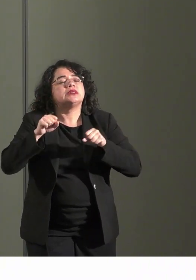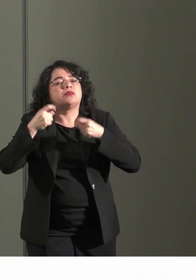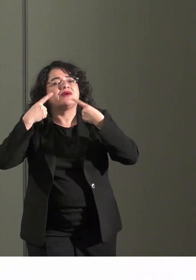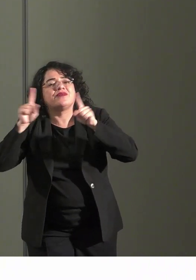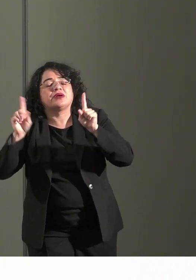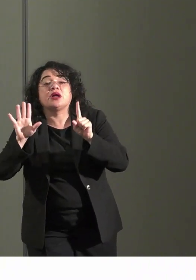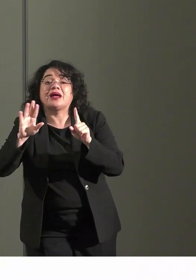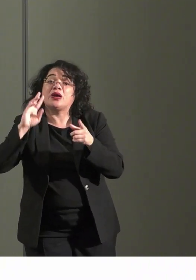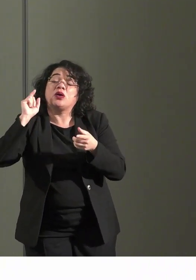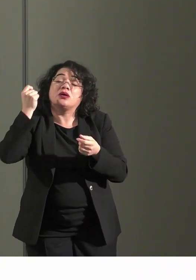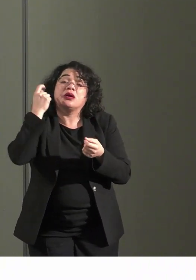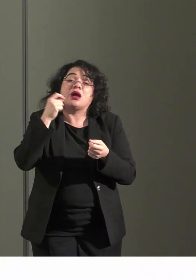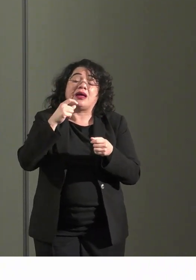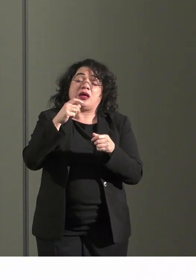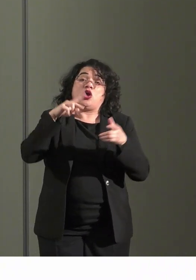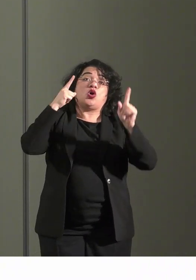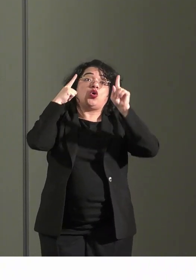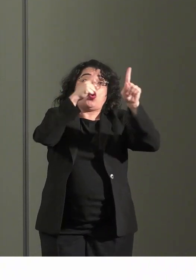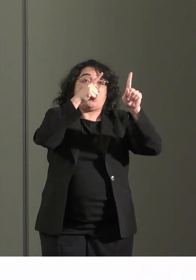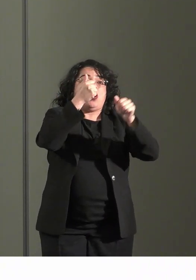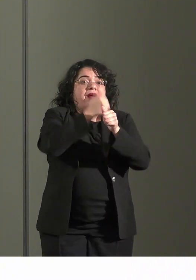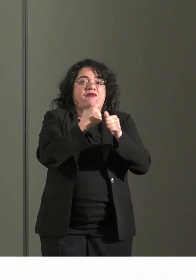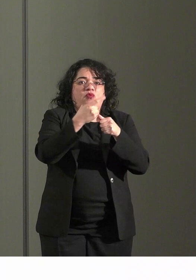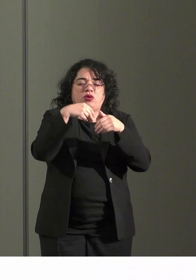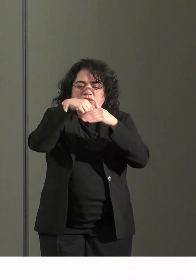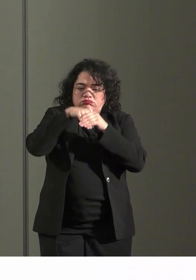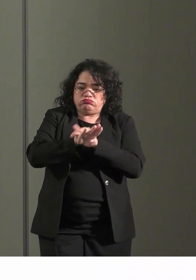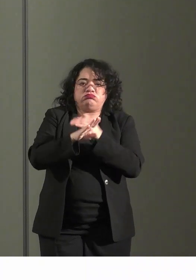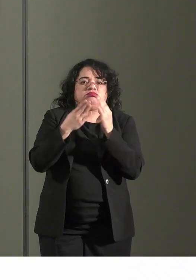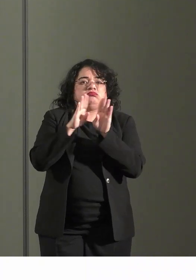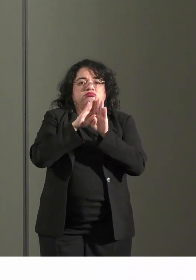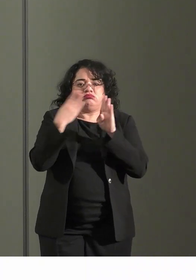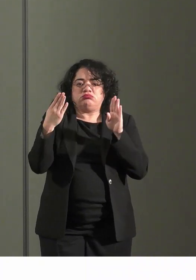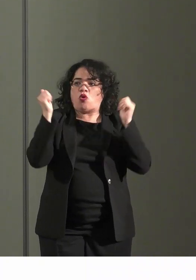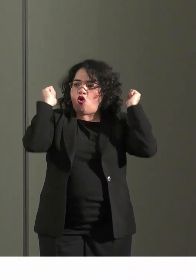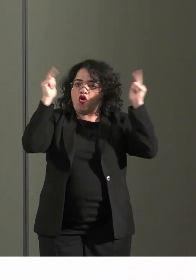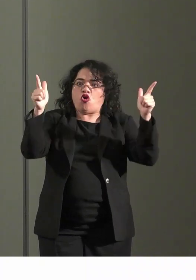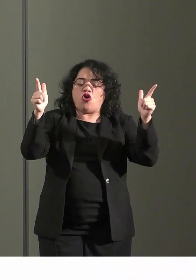intent everybody walks through the front they could get in like everyone else. You are in